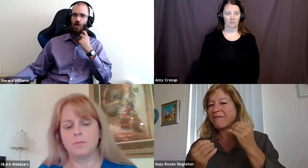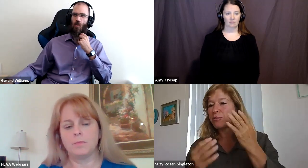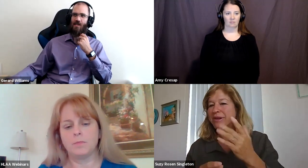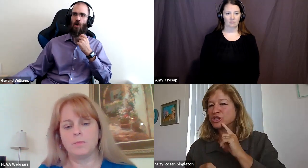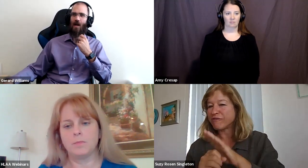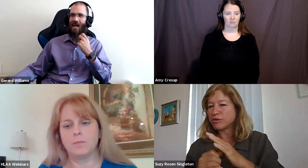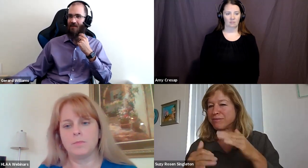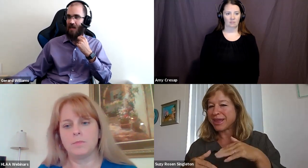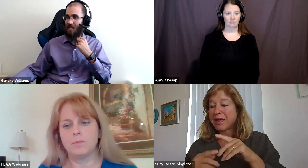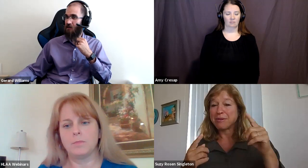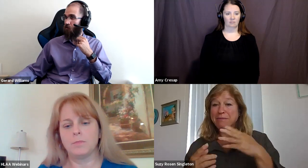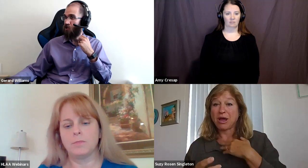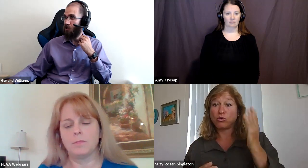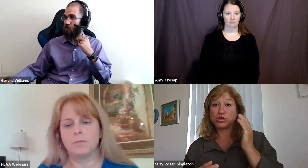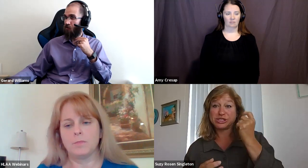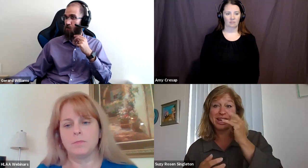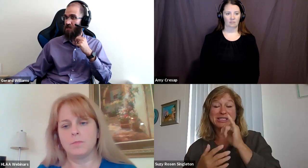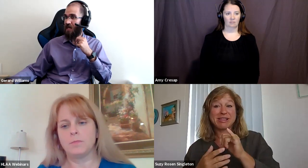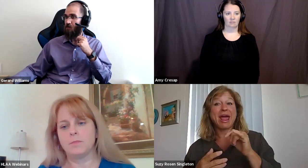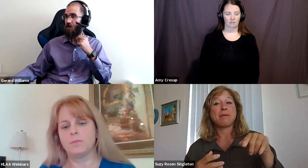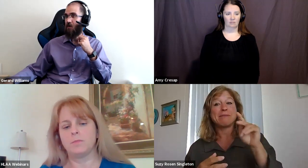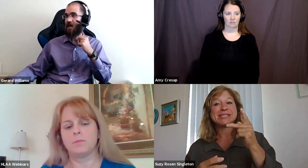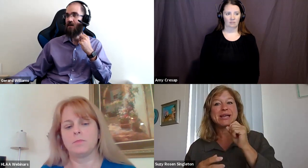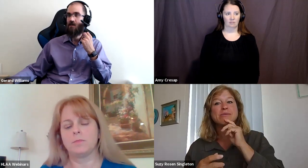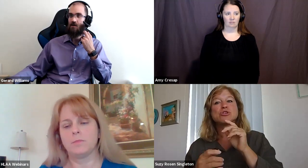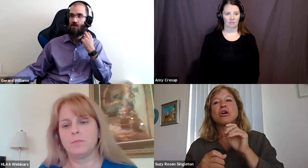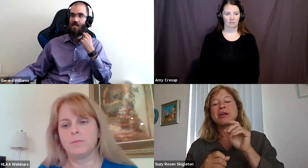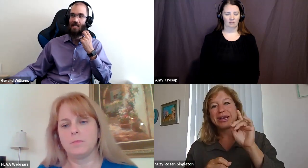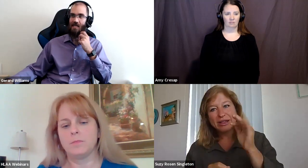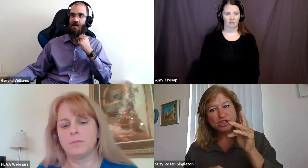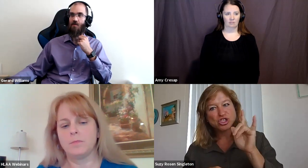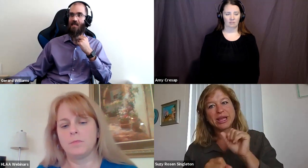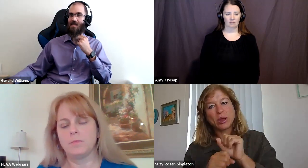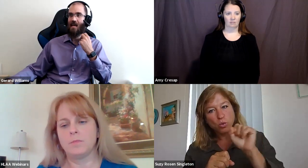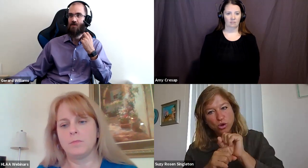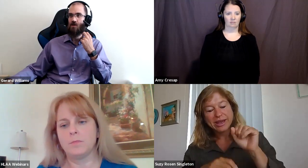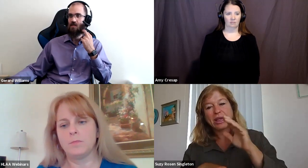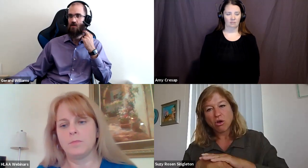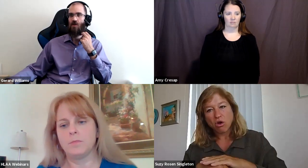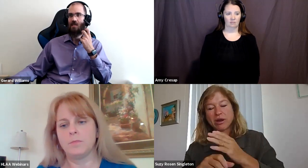We don't have that information confirmed yet but my understanding is that PSAPs are diligently